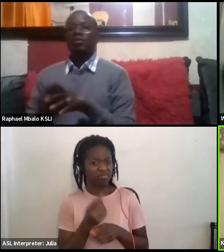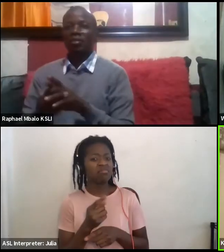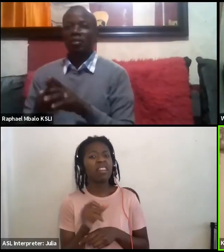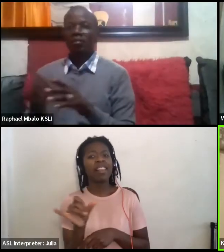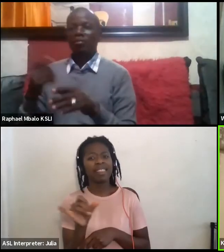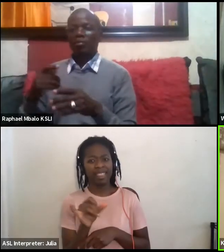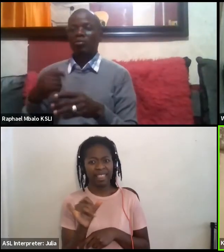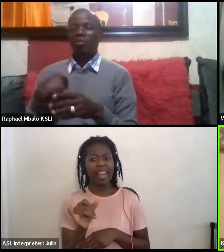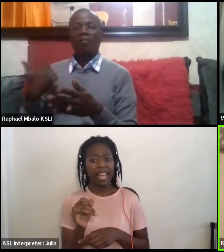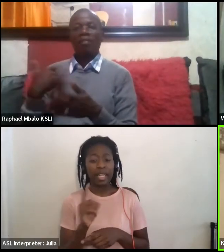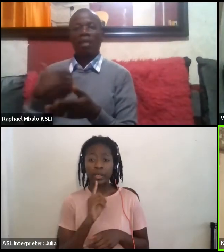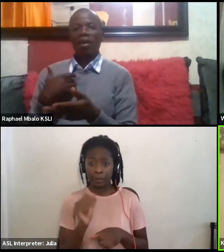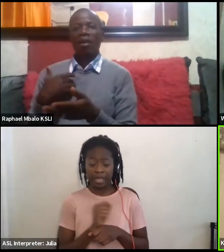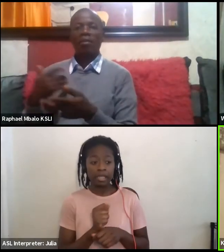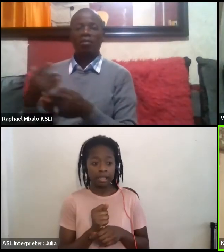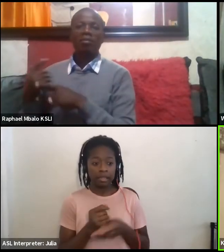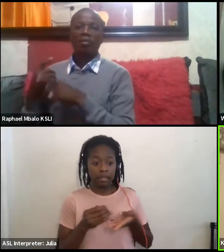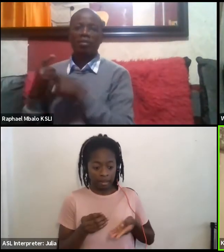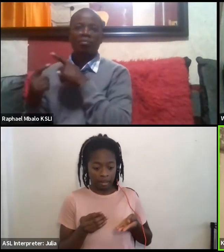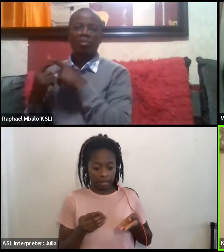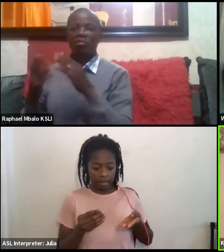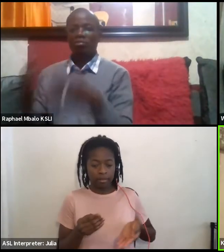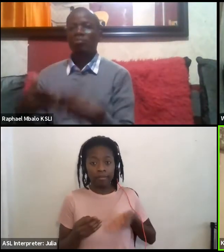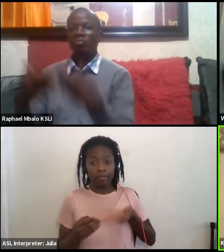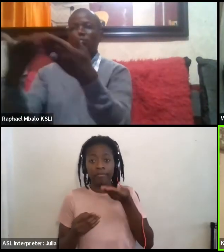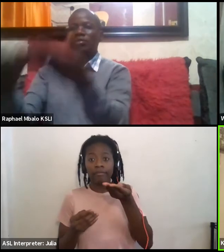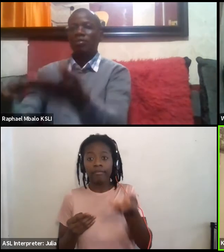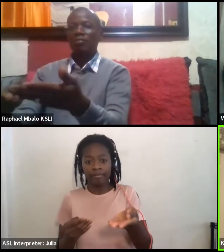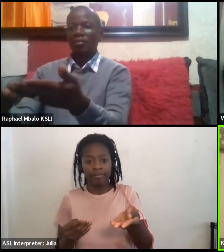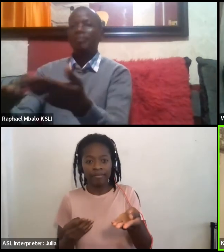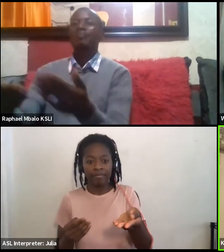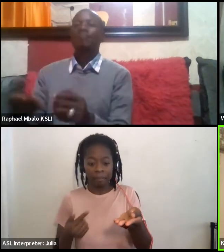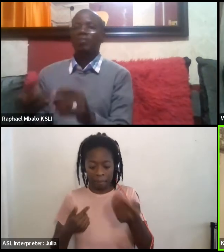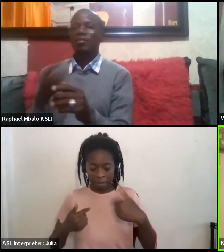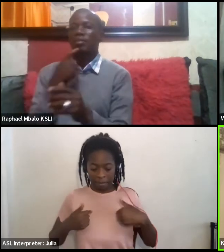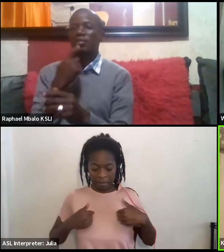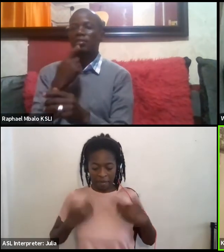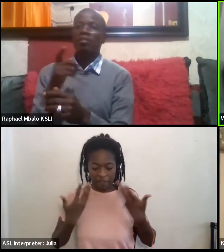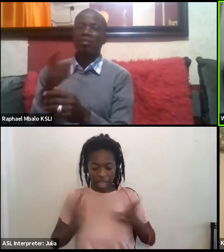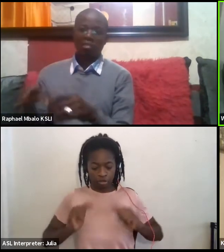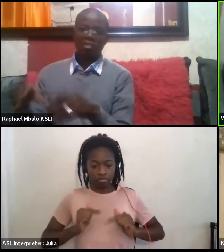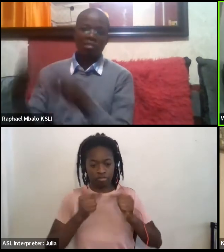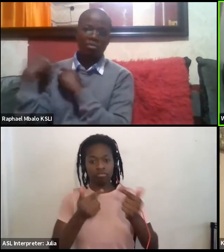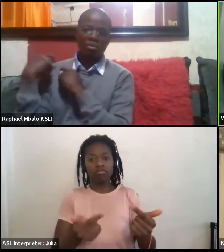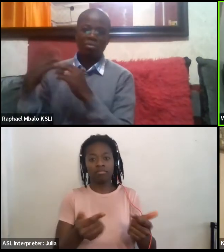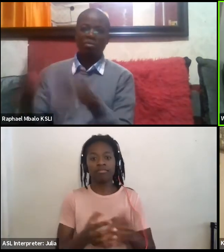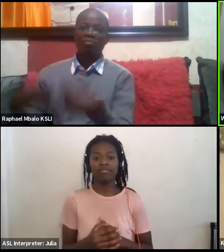is also something that I hear you saying is part of the process. Yeah.